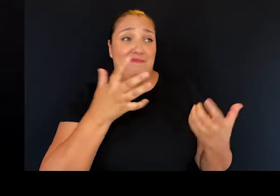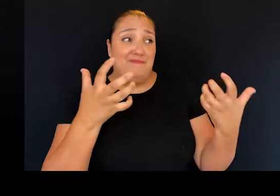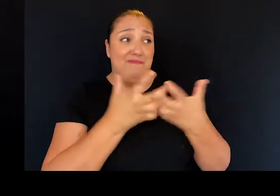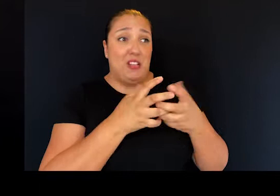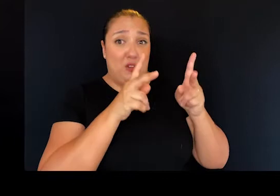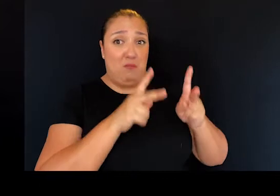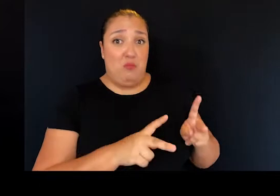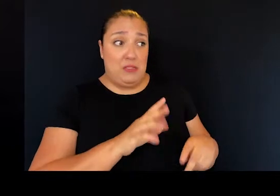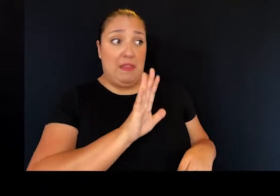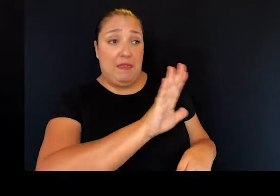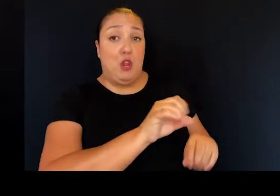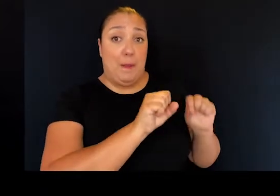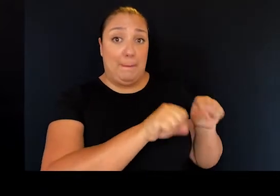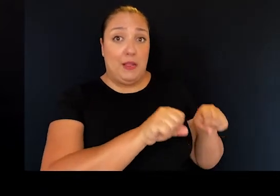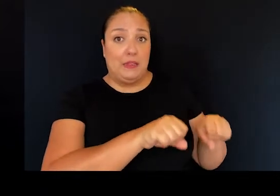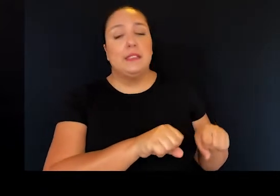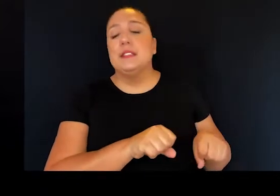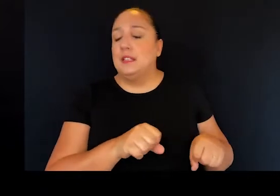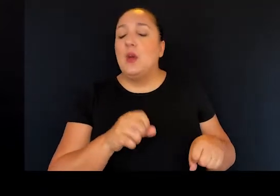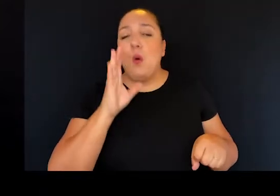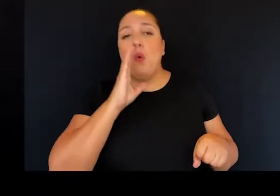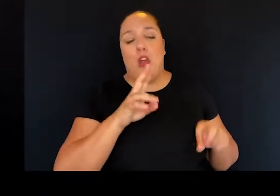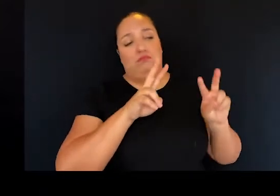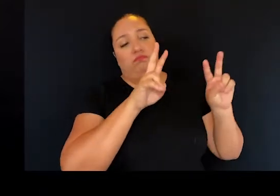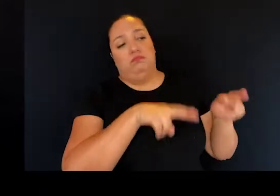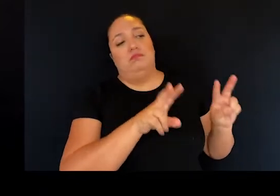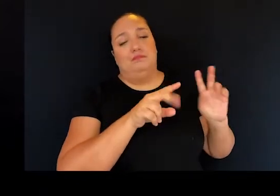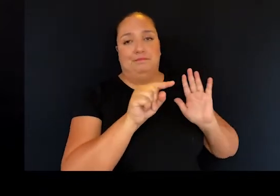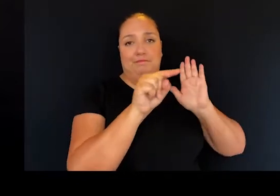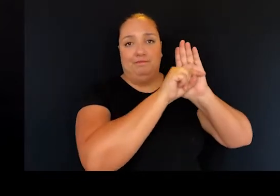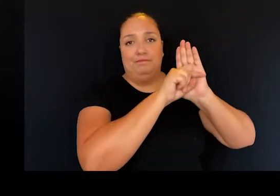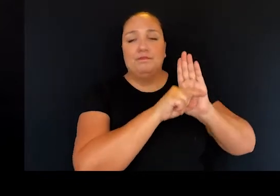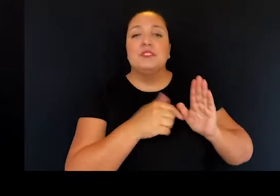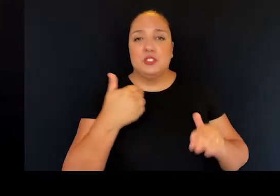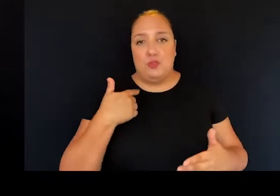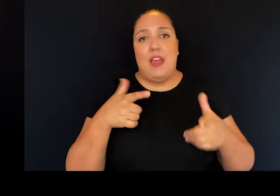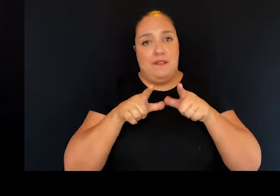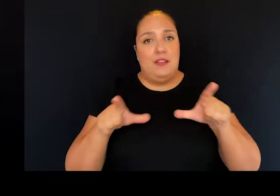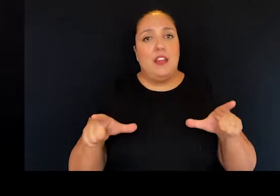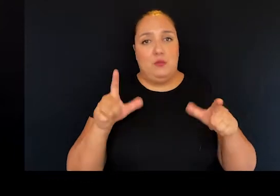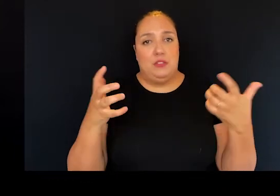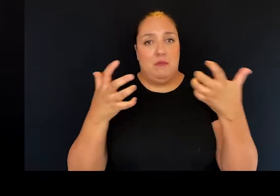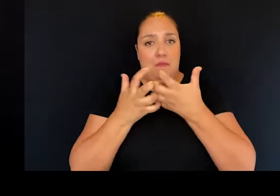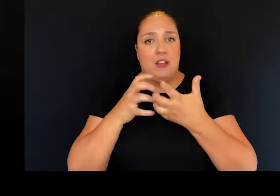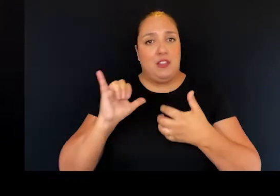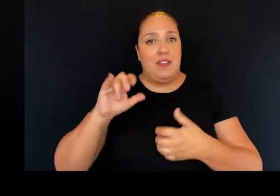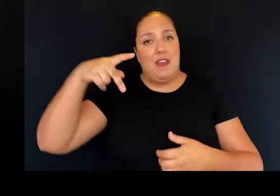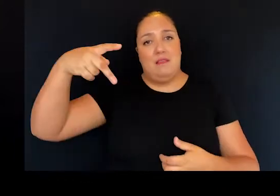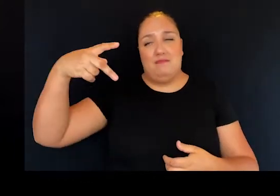they're judged for it, and there is language in the culture that really does reflect that ableist point of view.